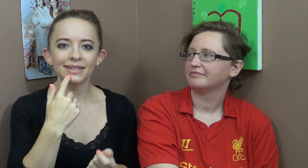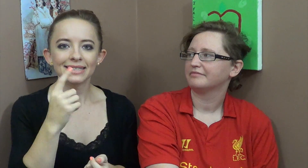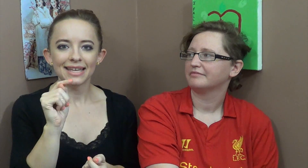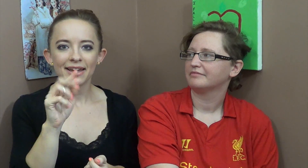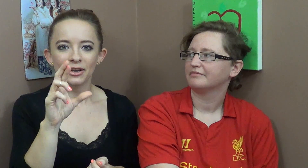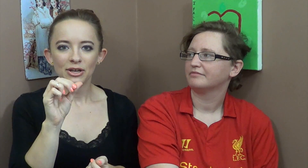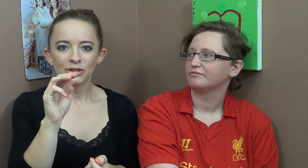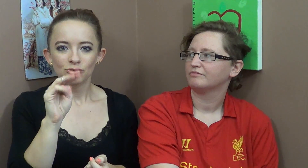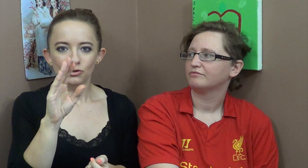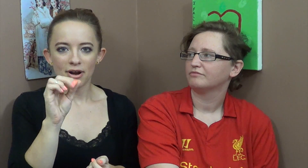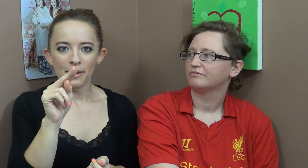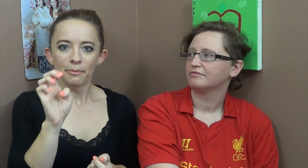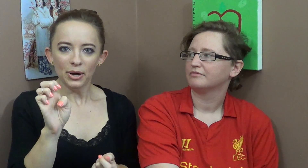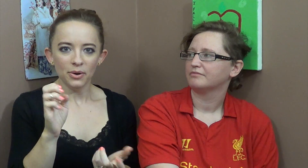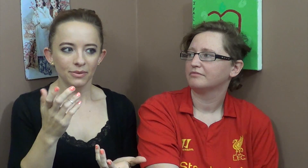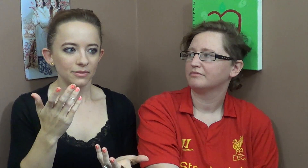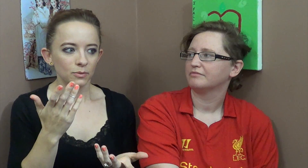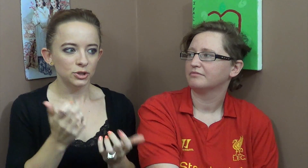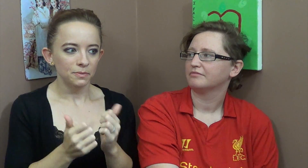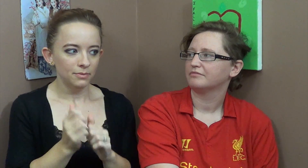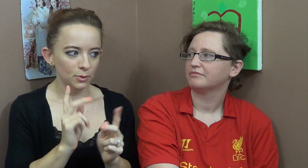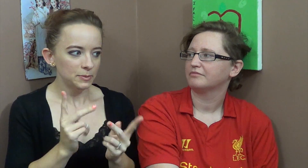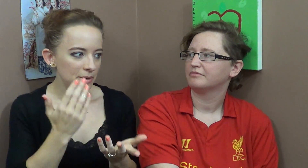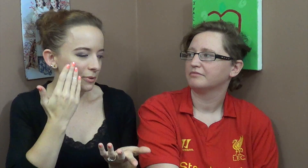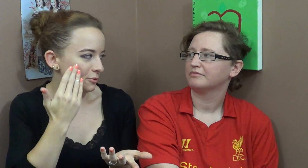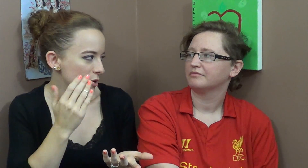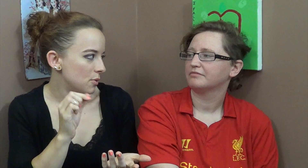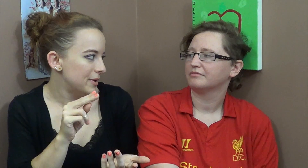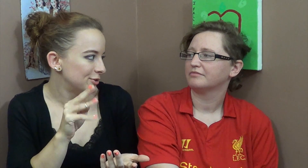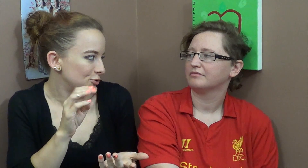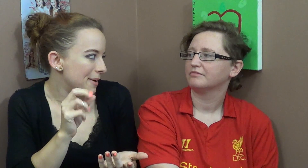and it said trombone. Most people know what